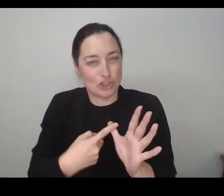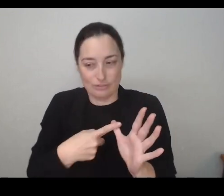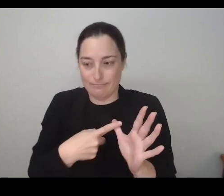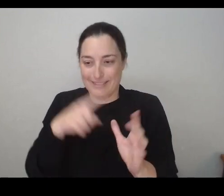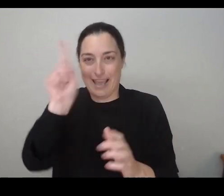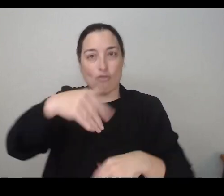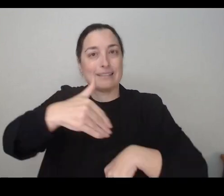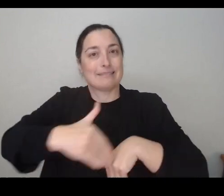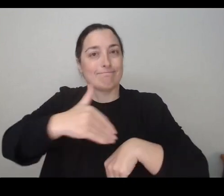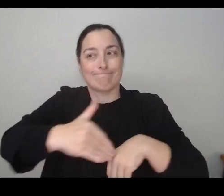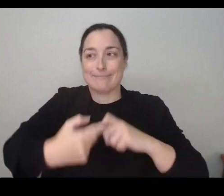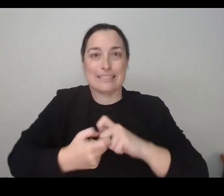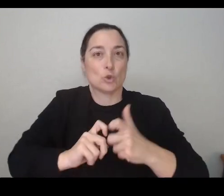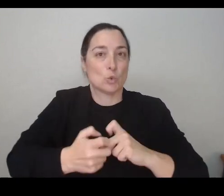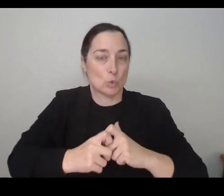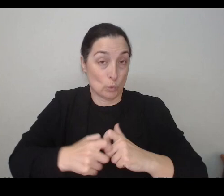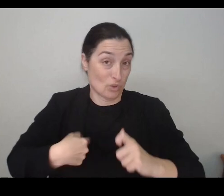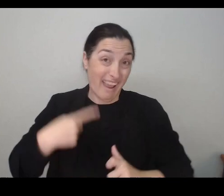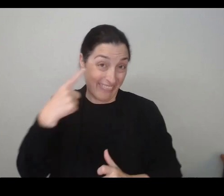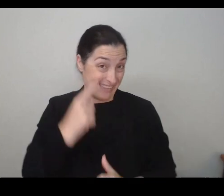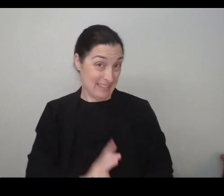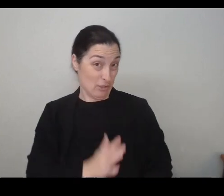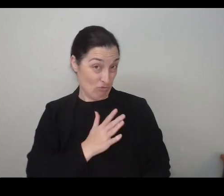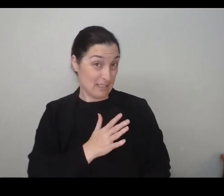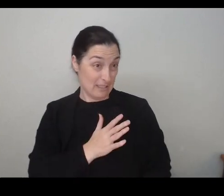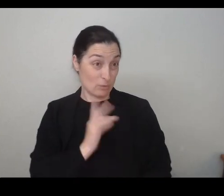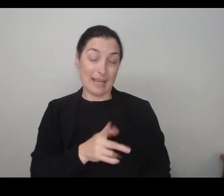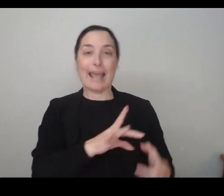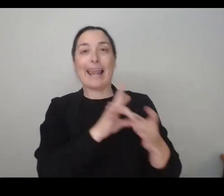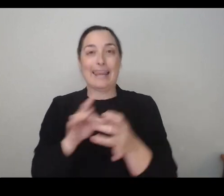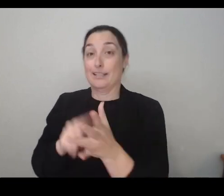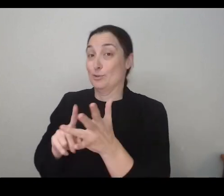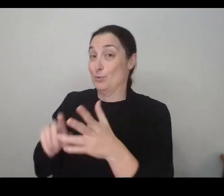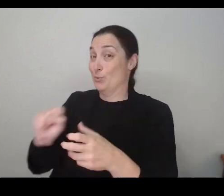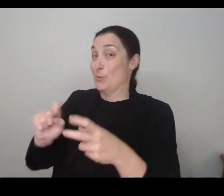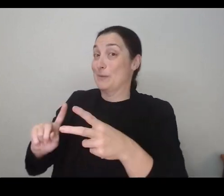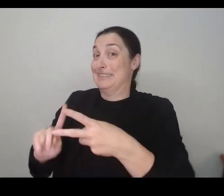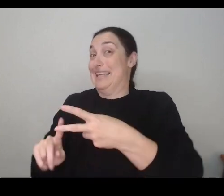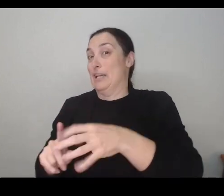because, and that's linked to the second question, of course, Gauguin is accused